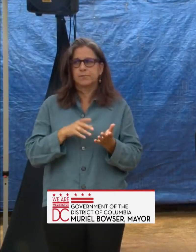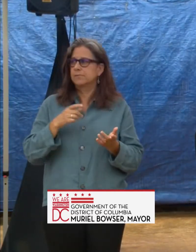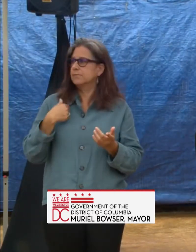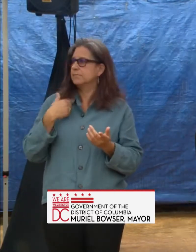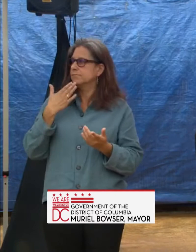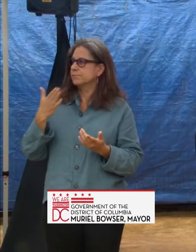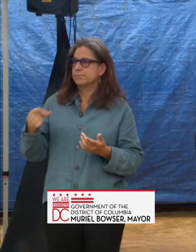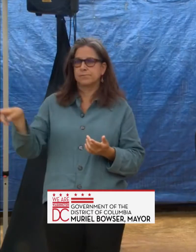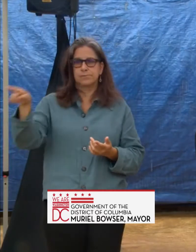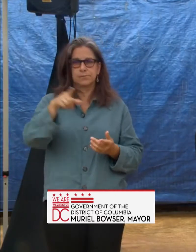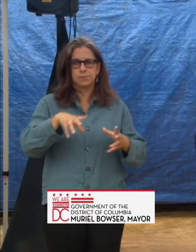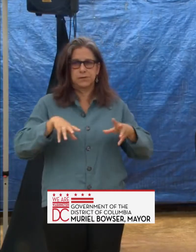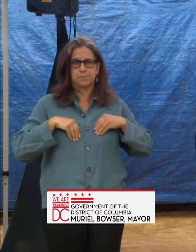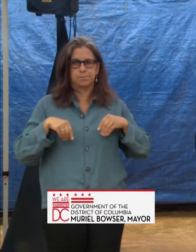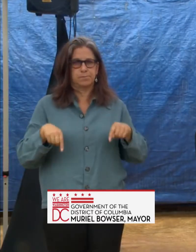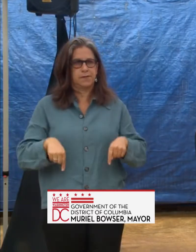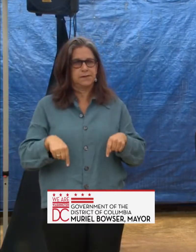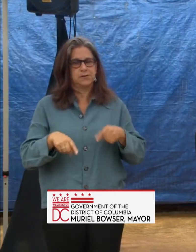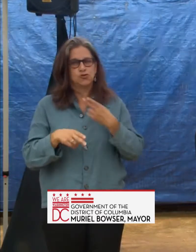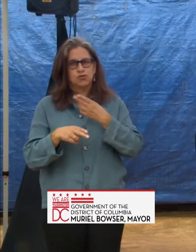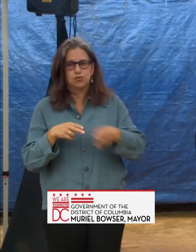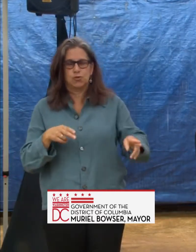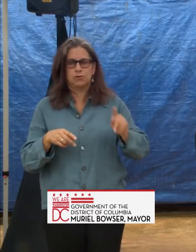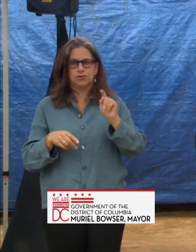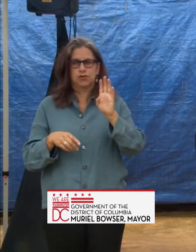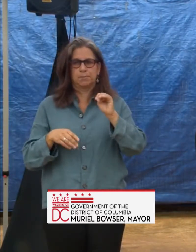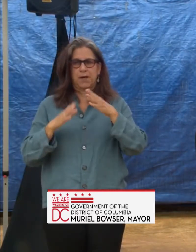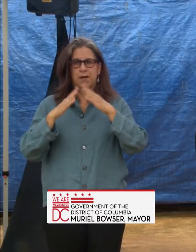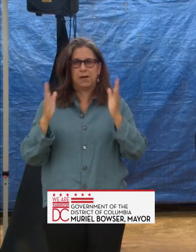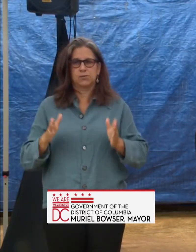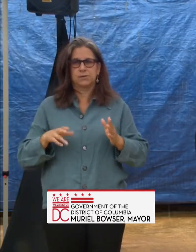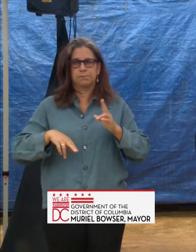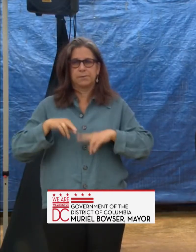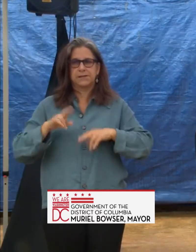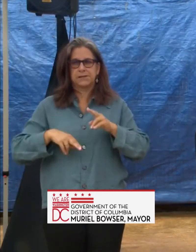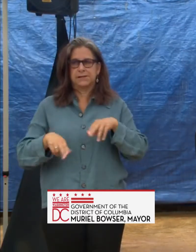FACILITY. PETWORTH STRIVES TO BE AN INCLUSIVE COMMUNITY AND STRIVES